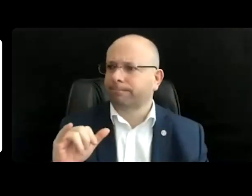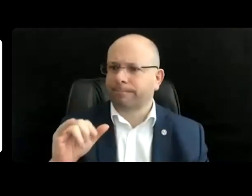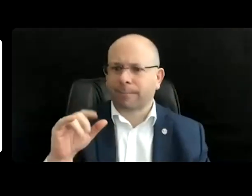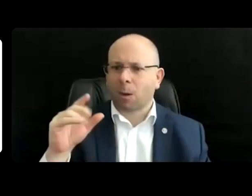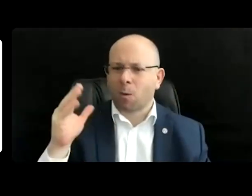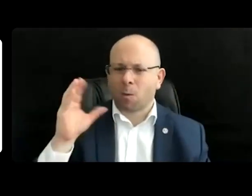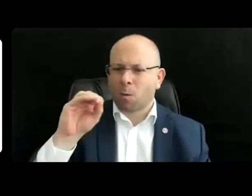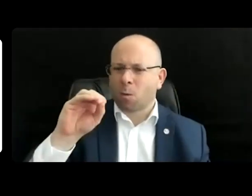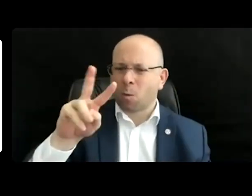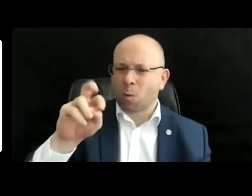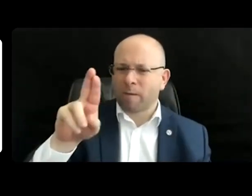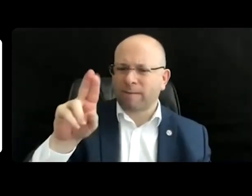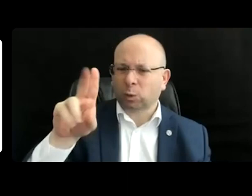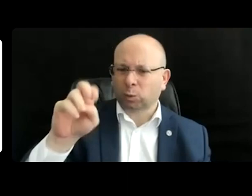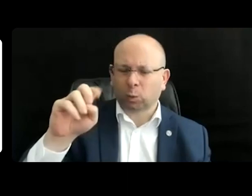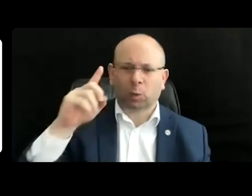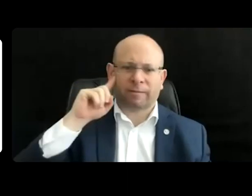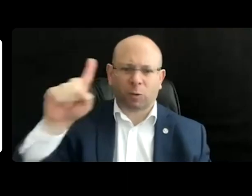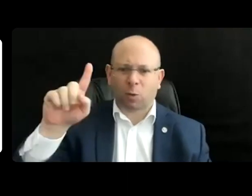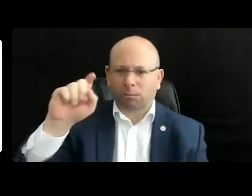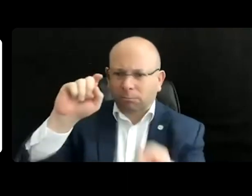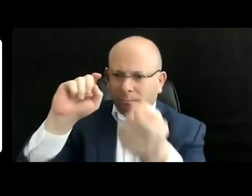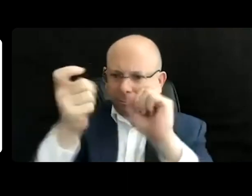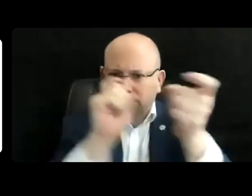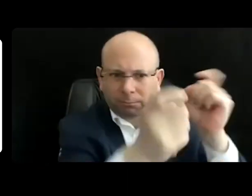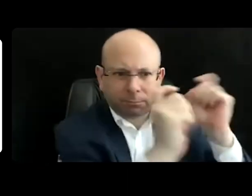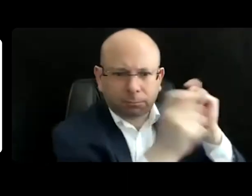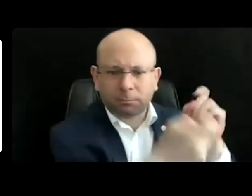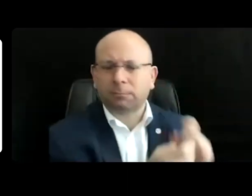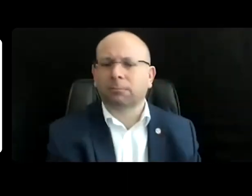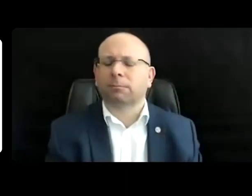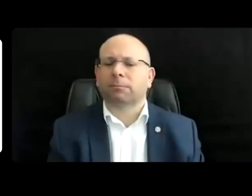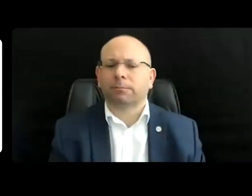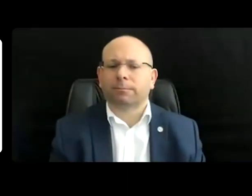against.